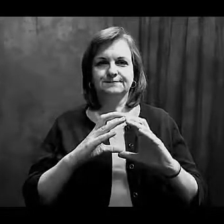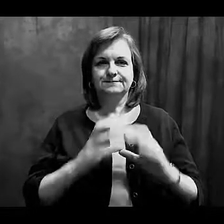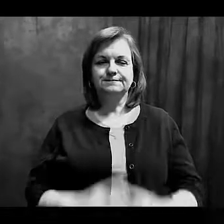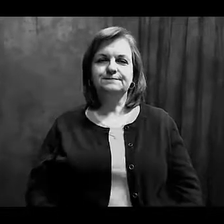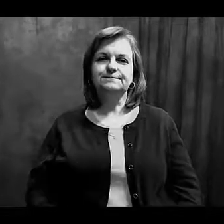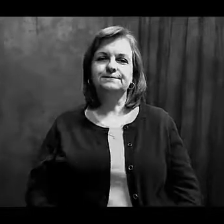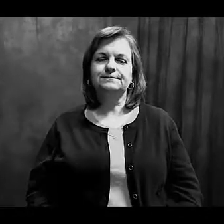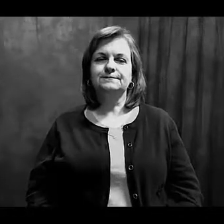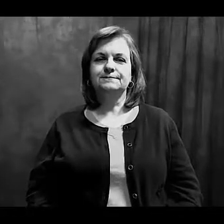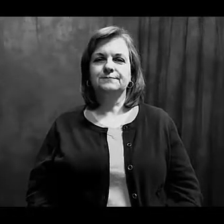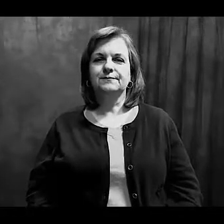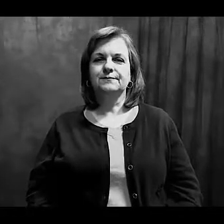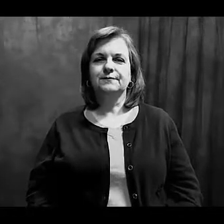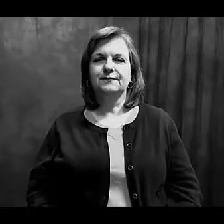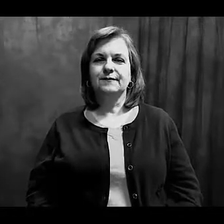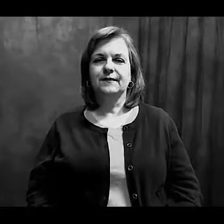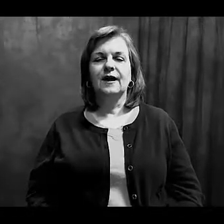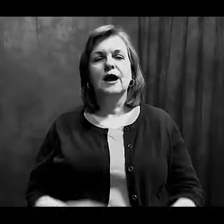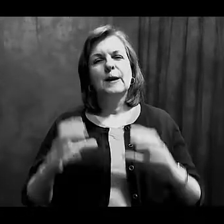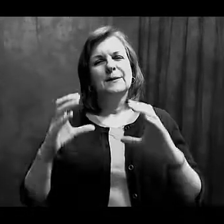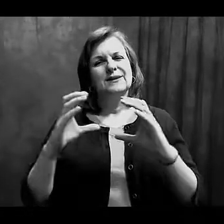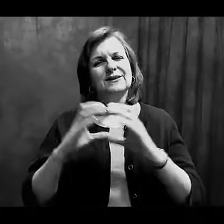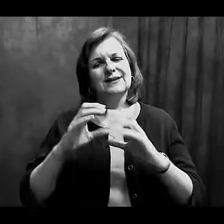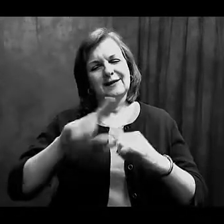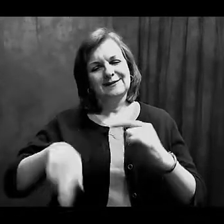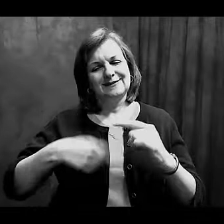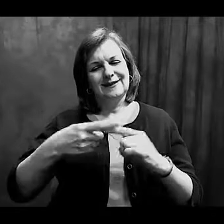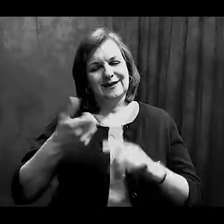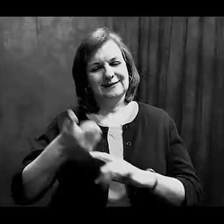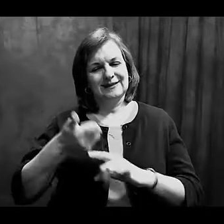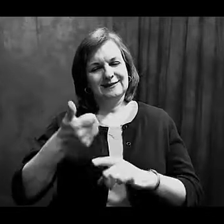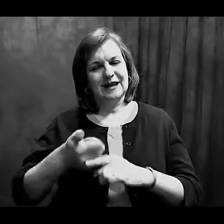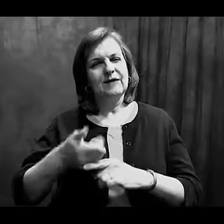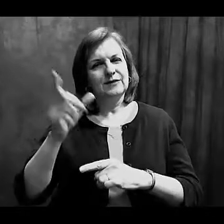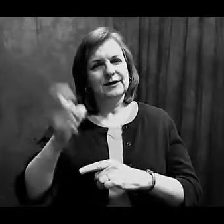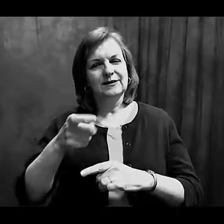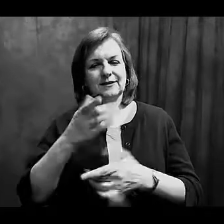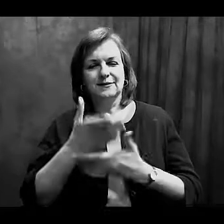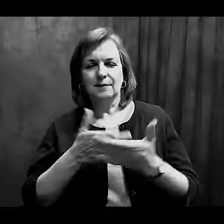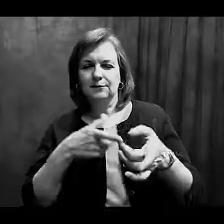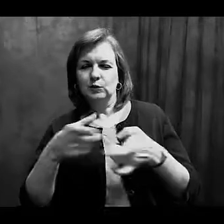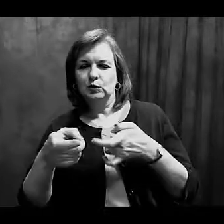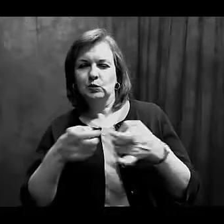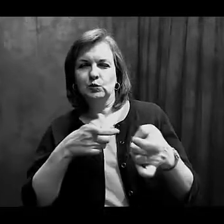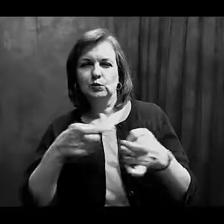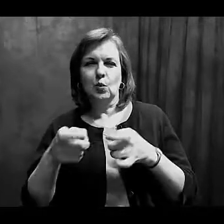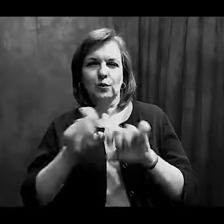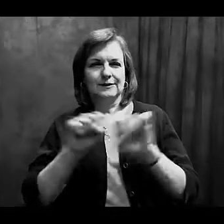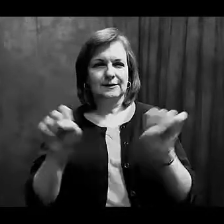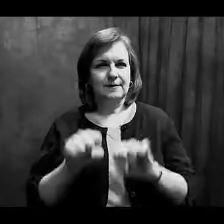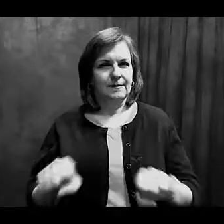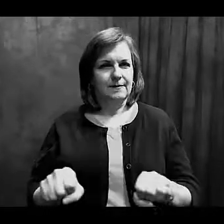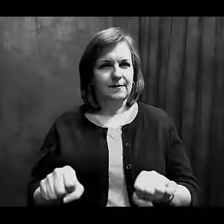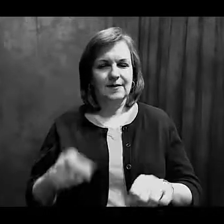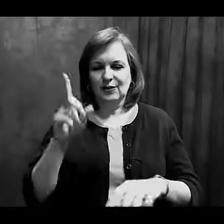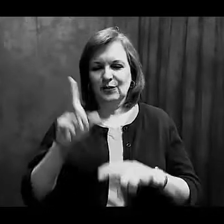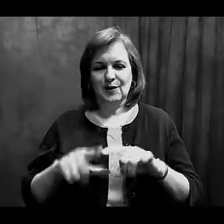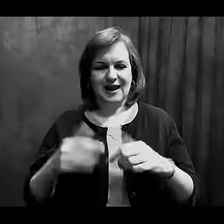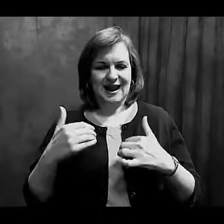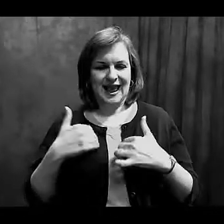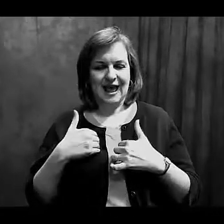but we also have to look at the fact that the cell cycle needs to be under some sort of check and balance system we can't just have